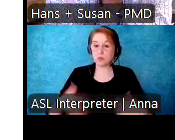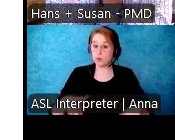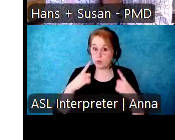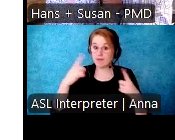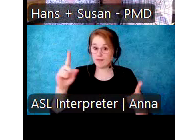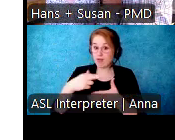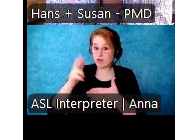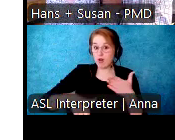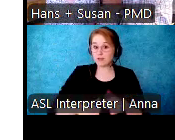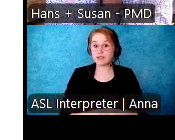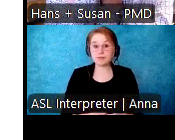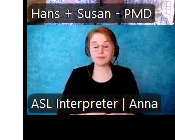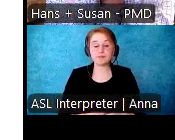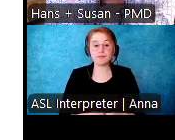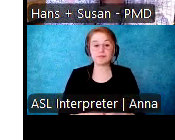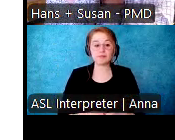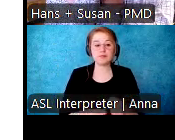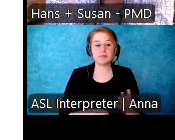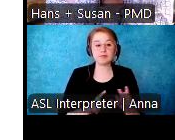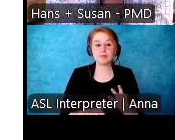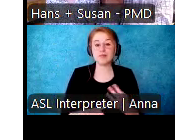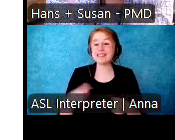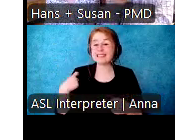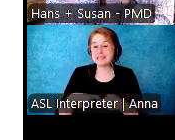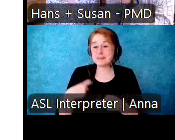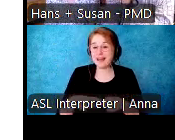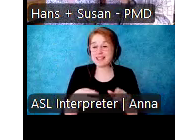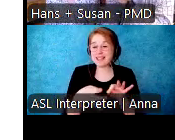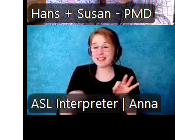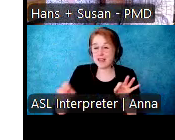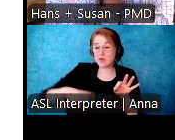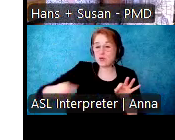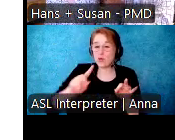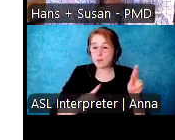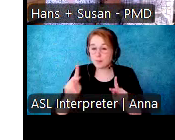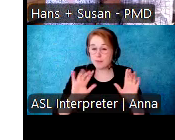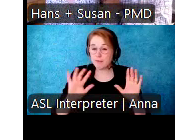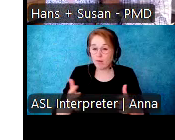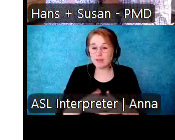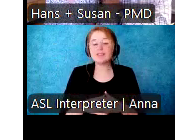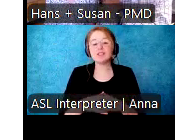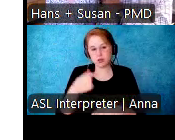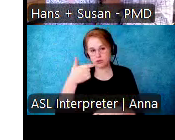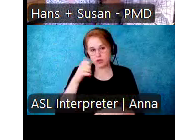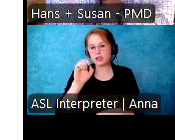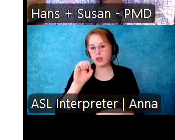We also are looking to reach Spanish language individuals and we've been using geofencing to think of